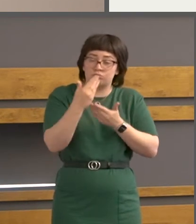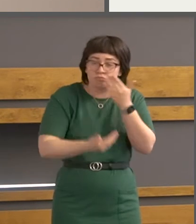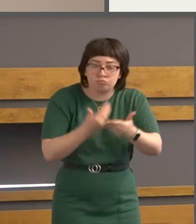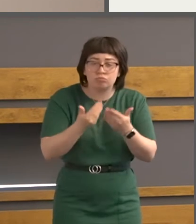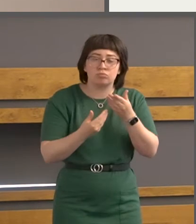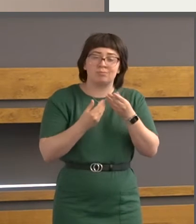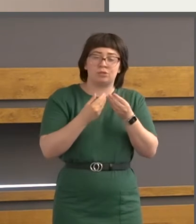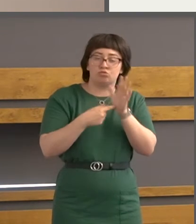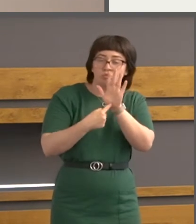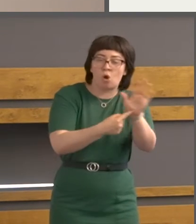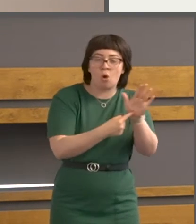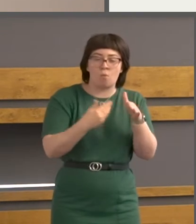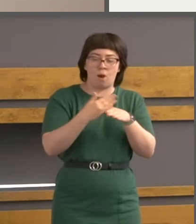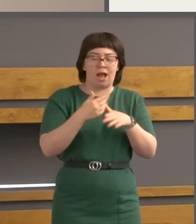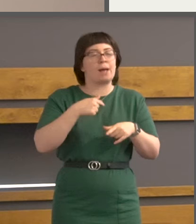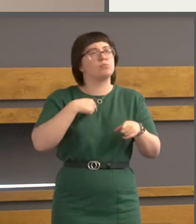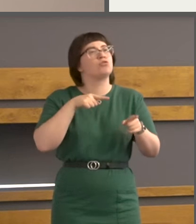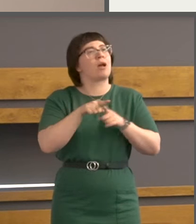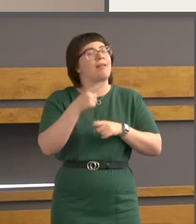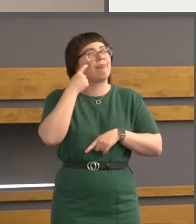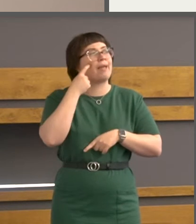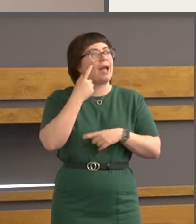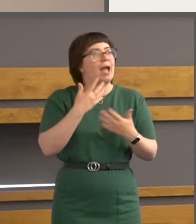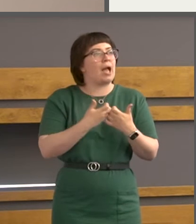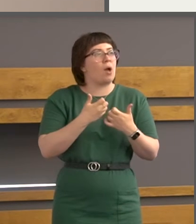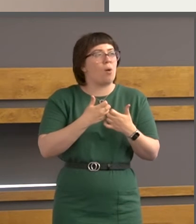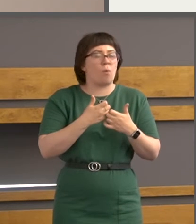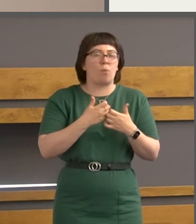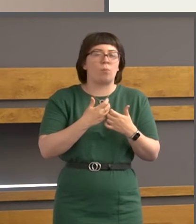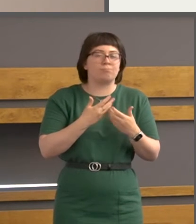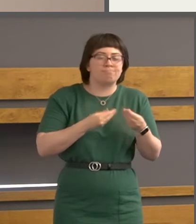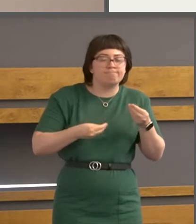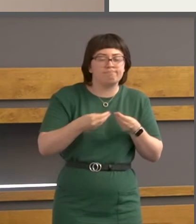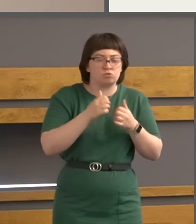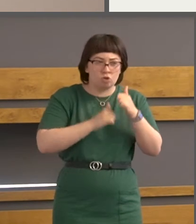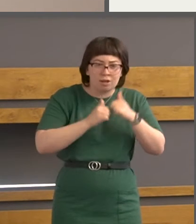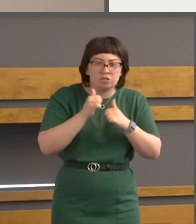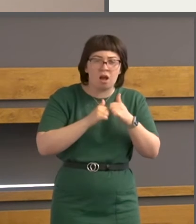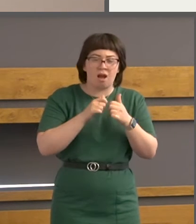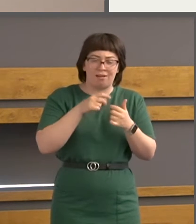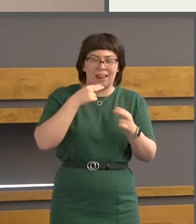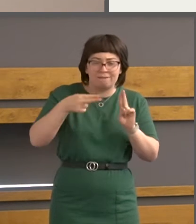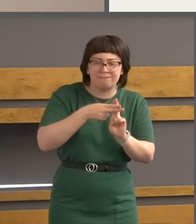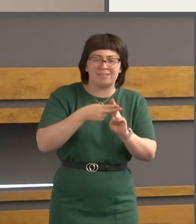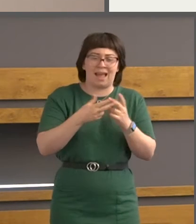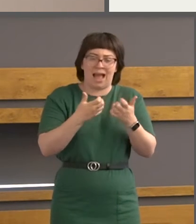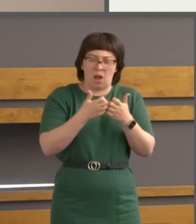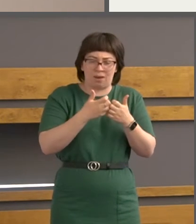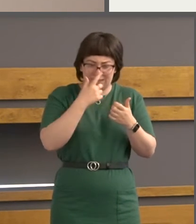And in my work I'm resisting how anthropological and ethnographic structures of classification and consumption operate,